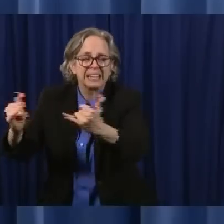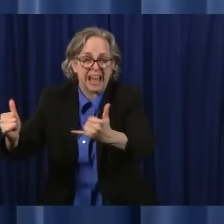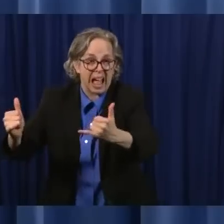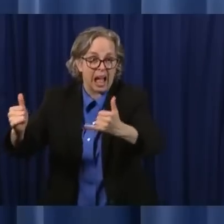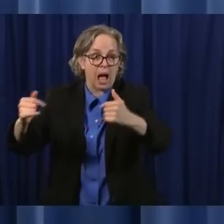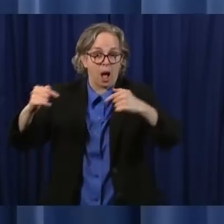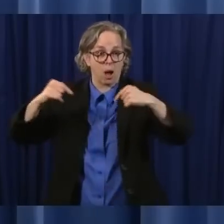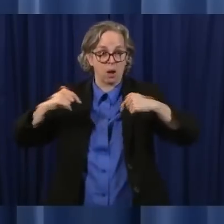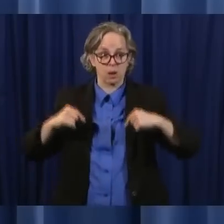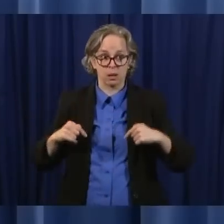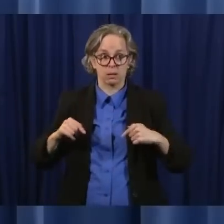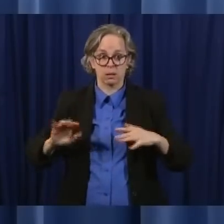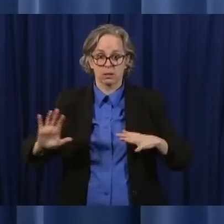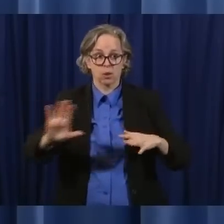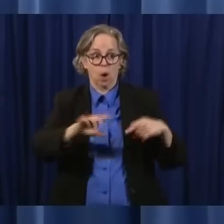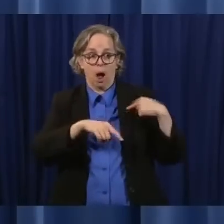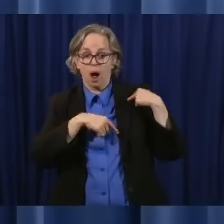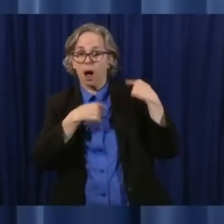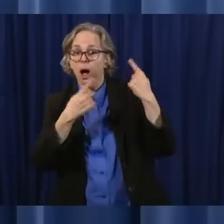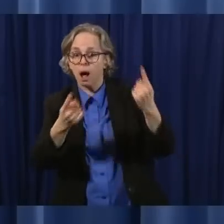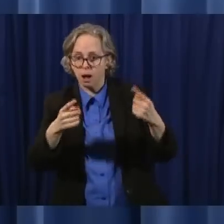NECESSARY SPACE IN OUR HOSPITALS.